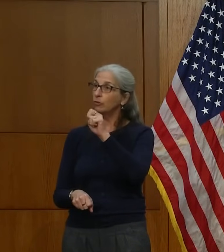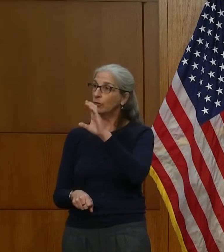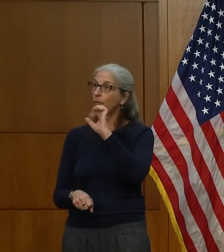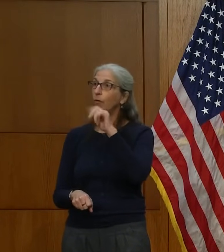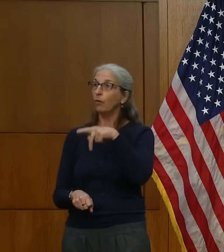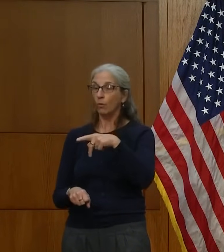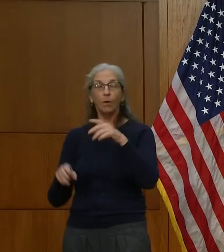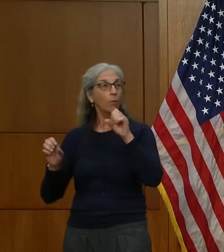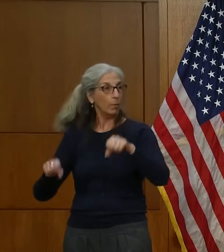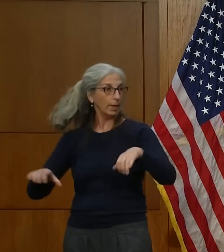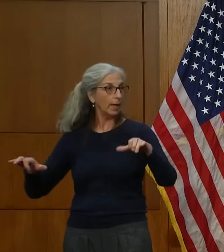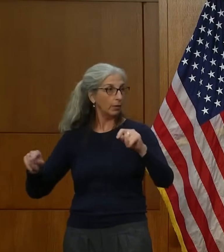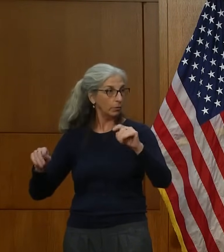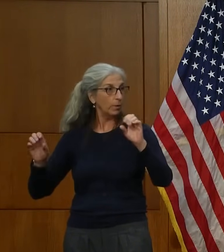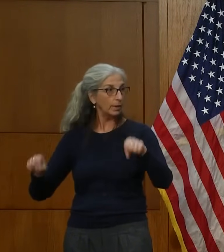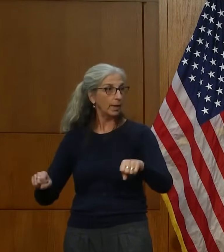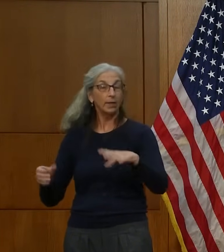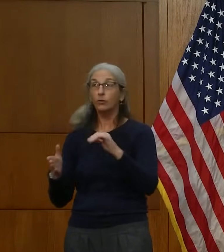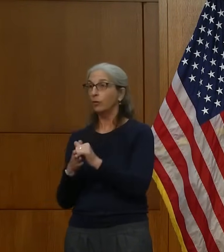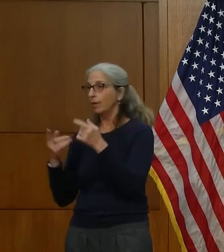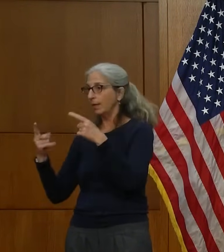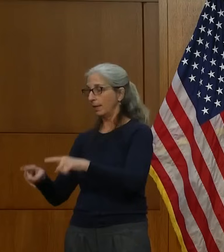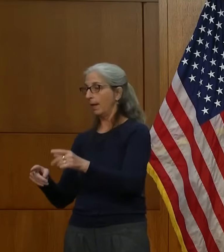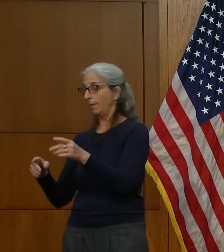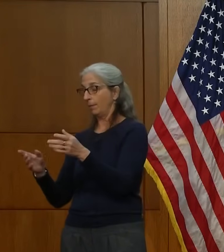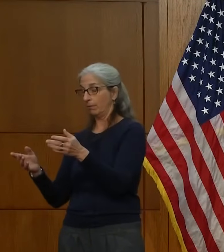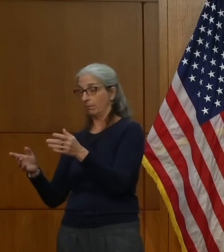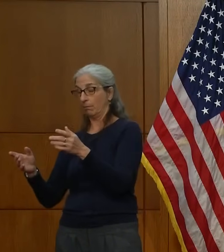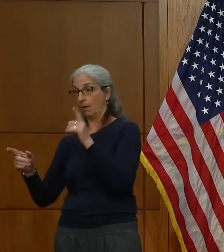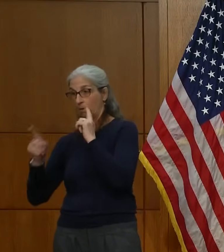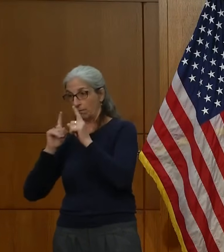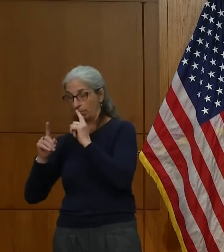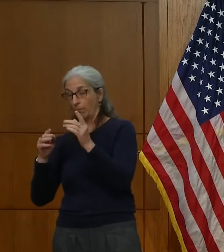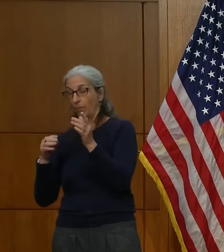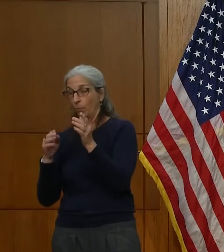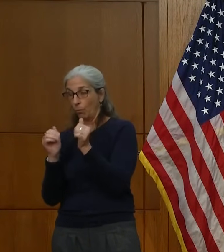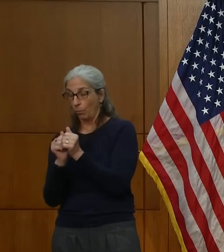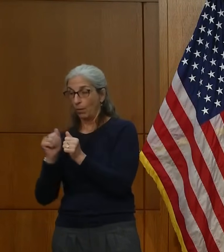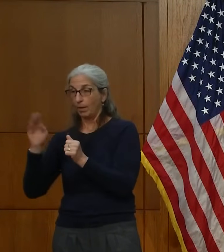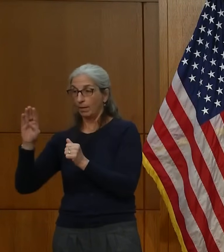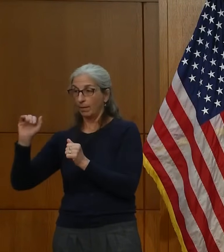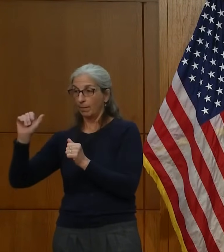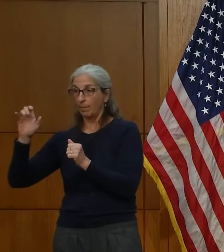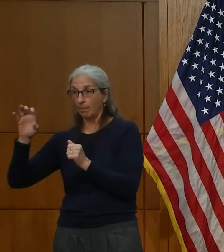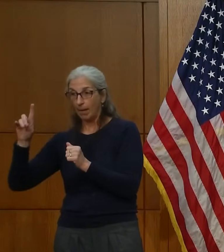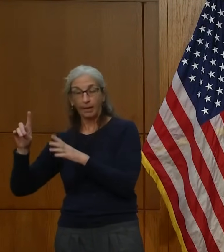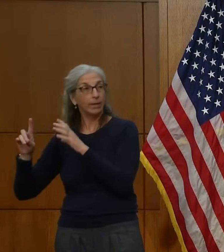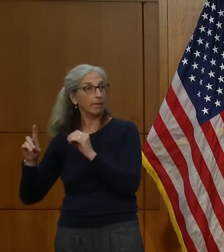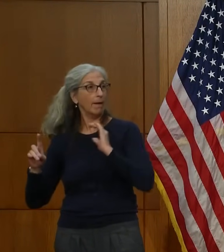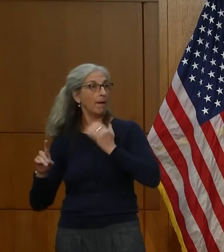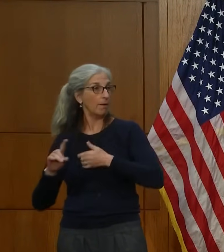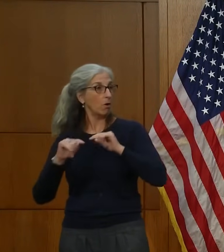SHORT TERM BASIS. SO YES, THE MEDICAL RESERVE CORPS OPTION SO THOSE CONVERSATIONS ARE OCCURRING BETWEEN BALLARD, THE LOCAL HEALTH DIRECTORS AND THE